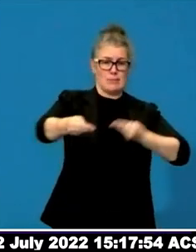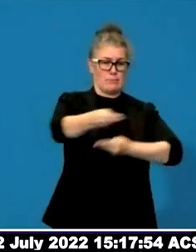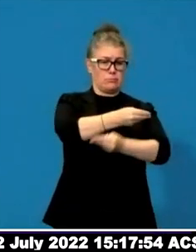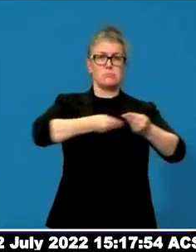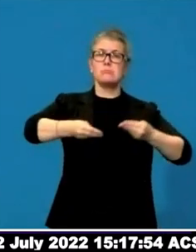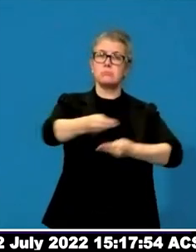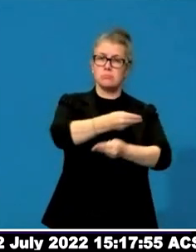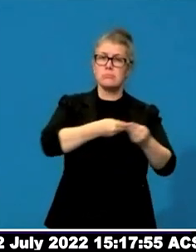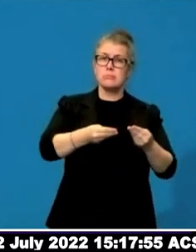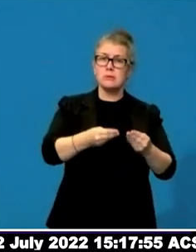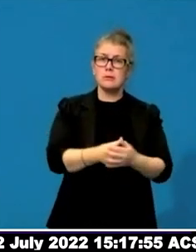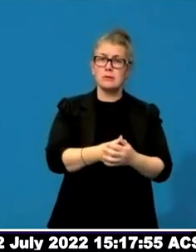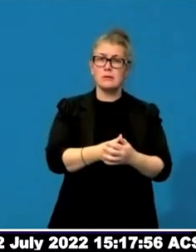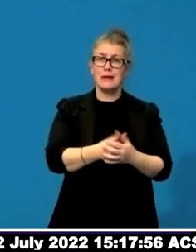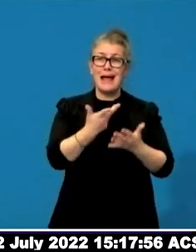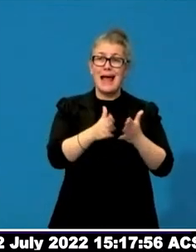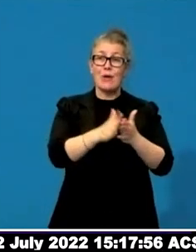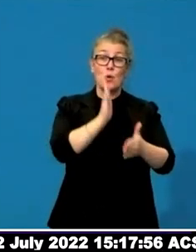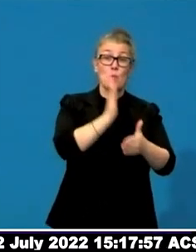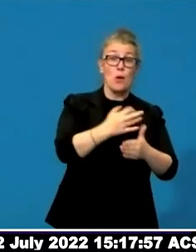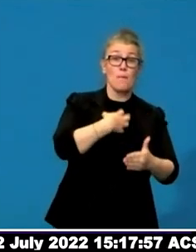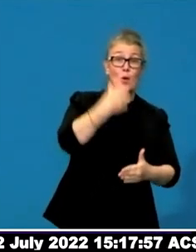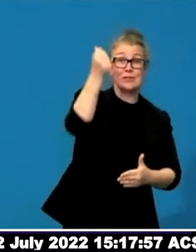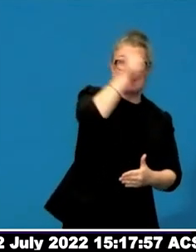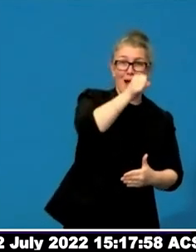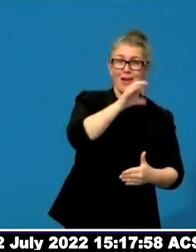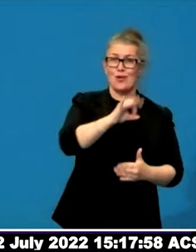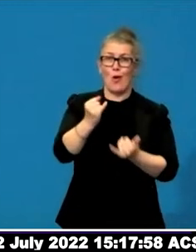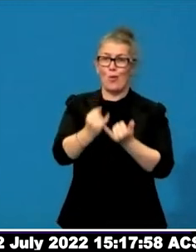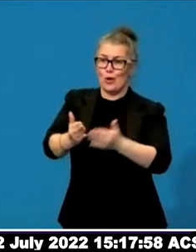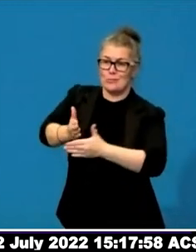to work smarter and not harder, that's your effort as opposed to